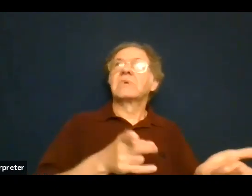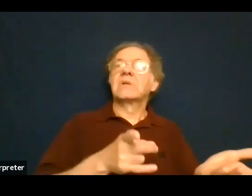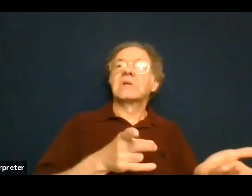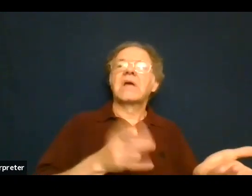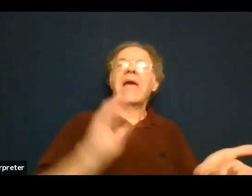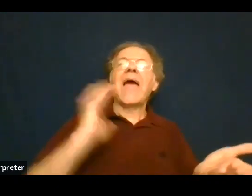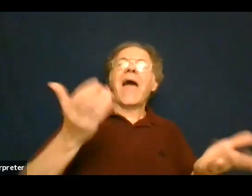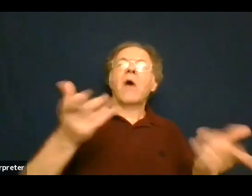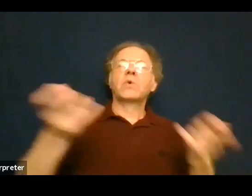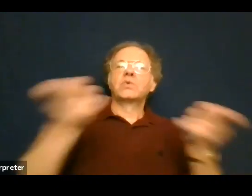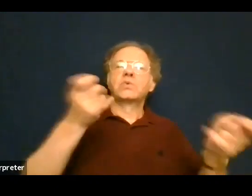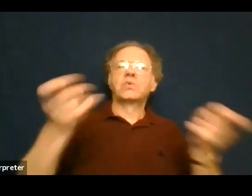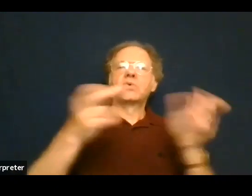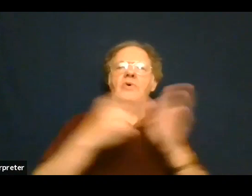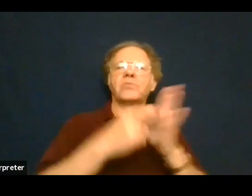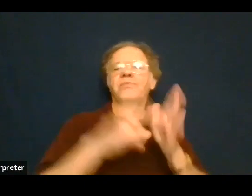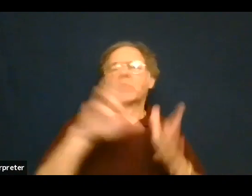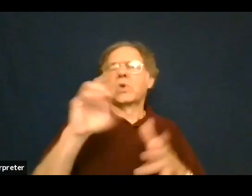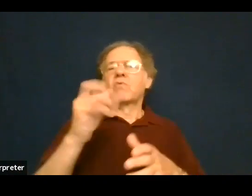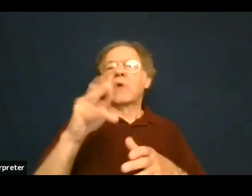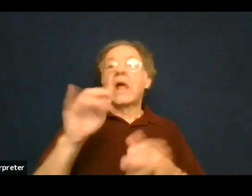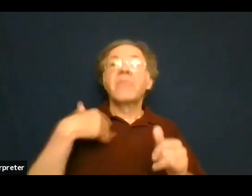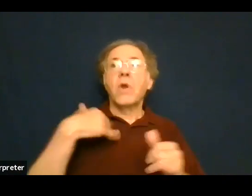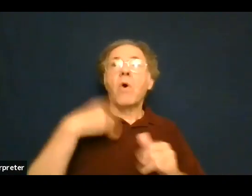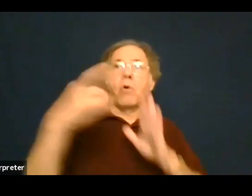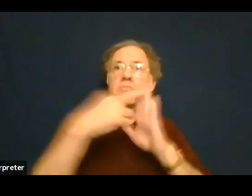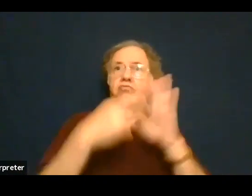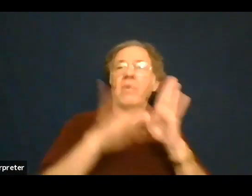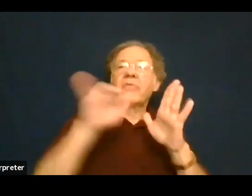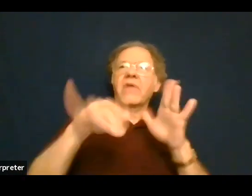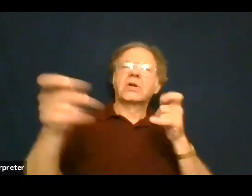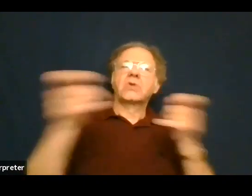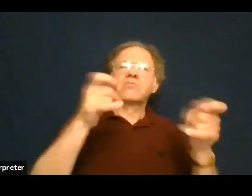So there are regulations that control the way personal health